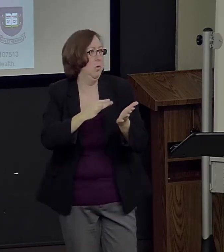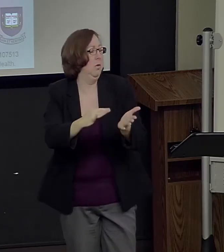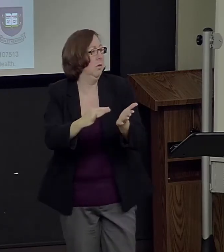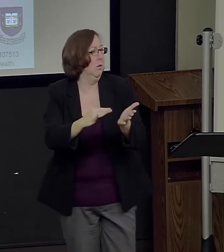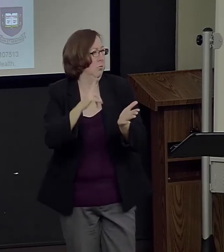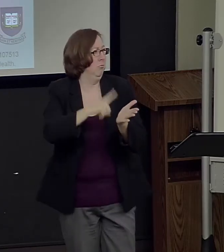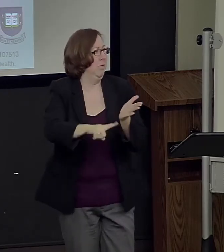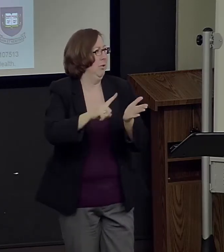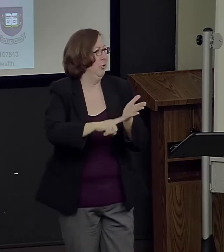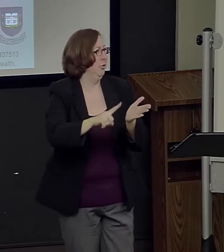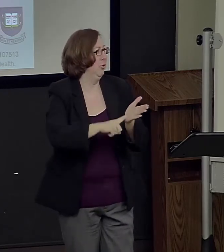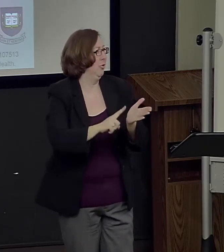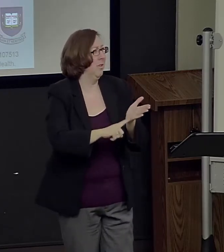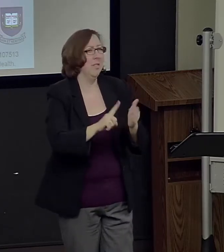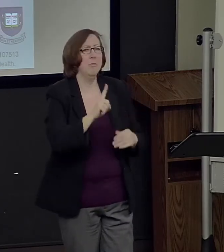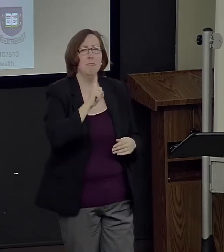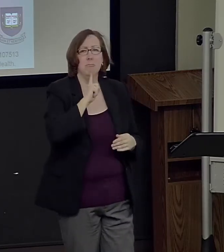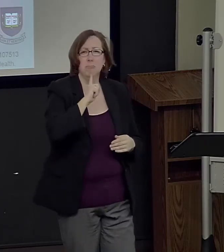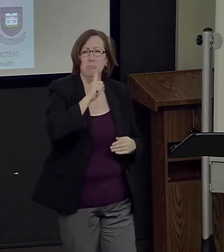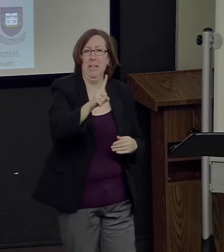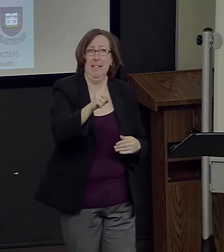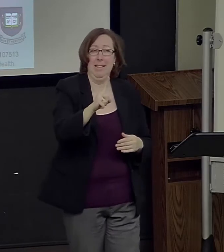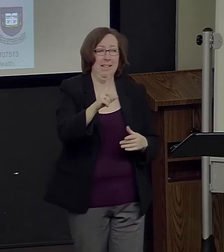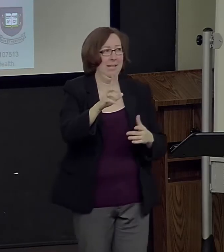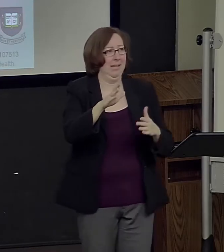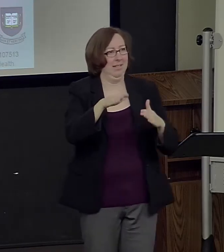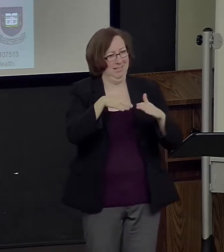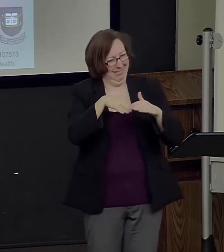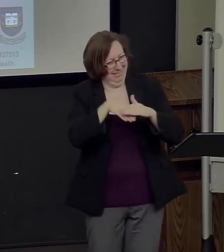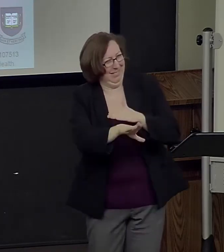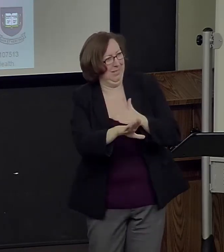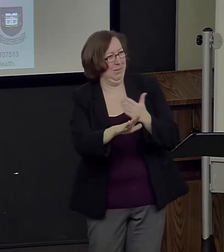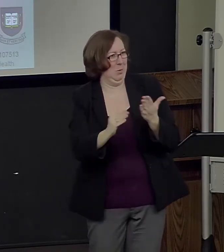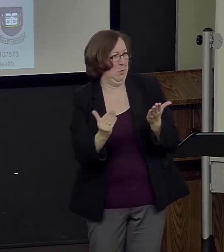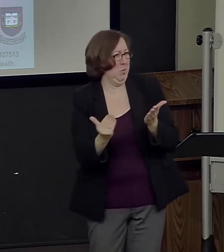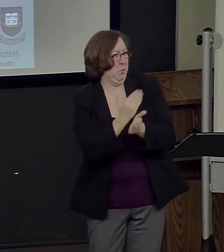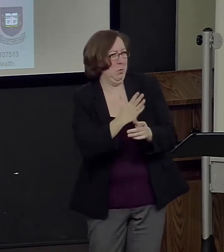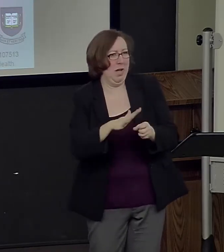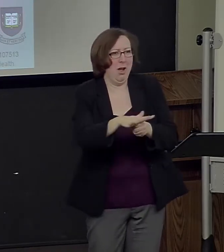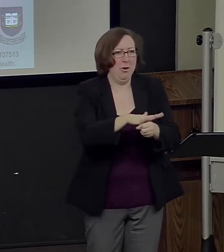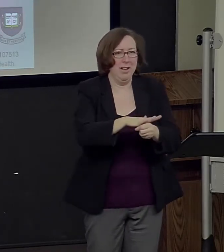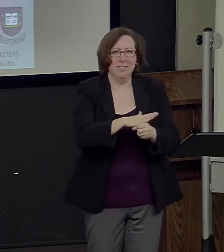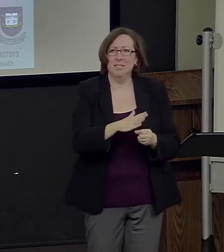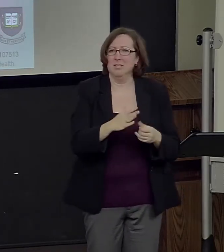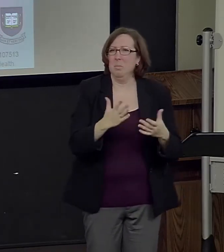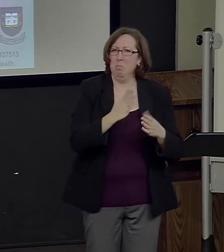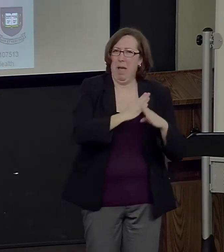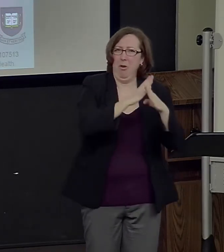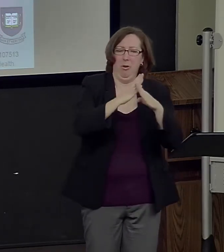break some important barriers. In neuroscience, we studied the human brain